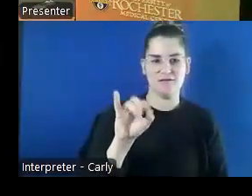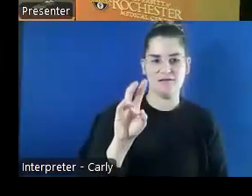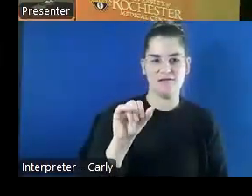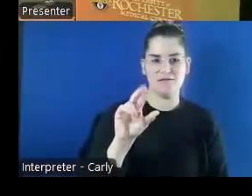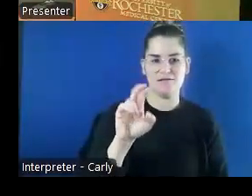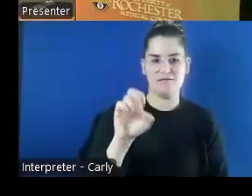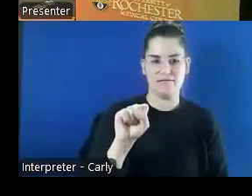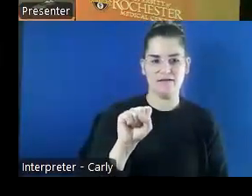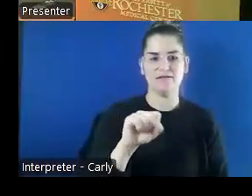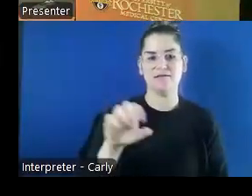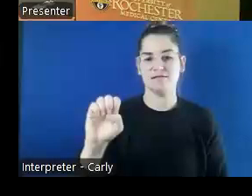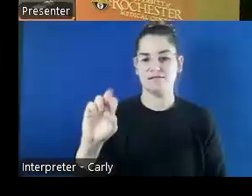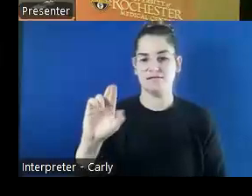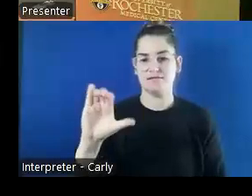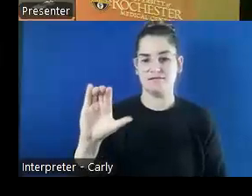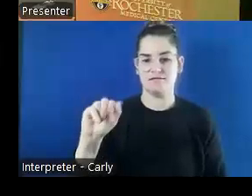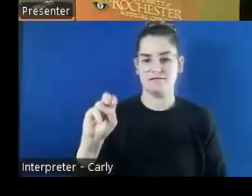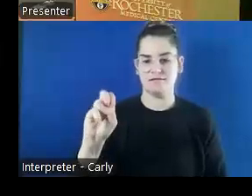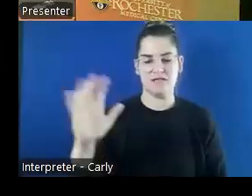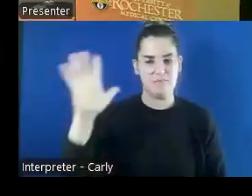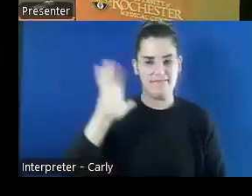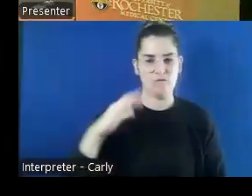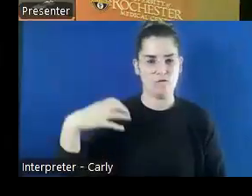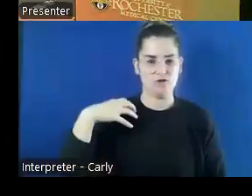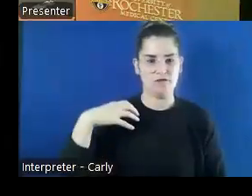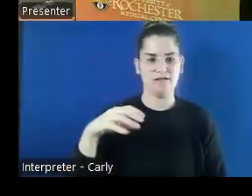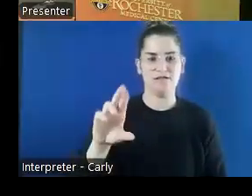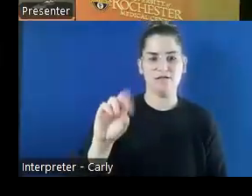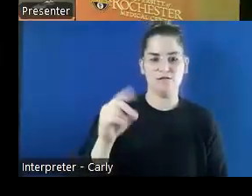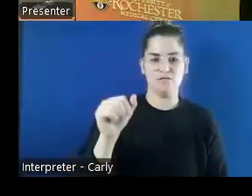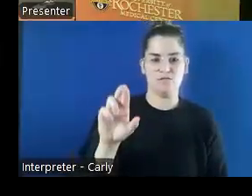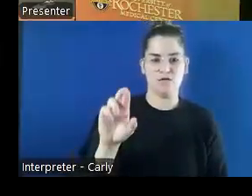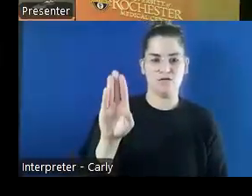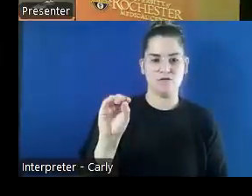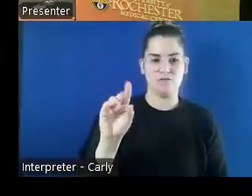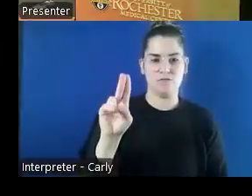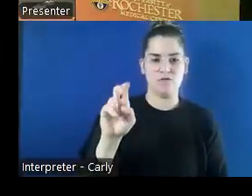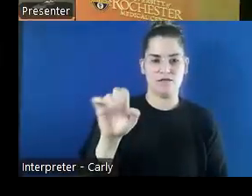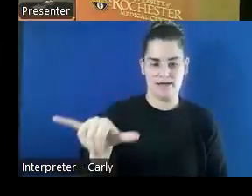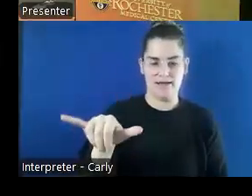uh Caine our then chair and Roger Boule uh a mentor of telvas was hey these patients with